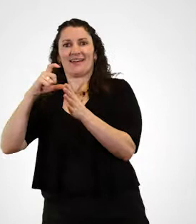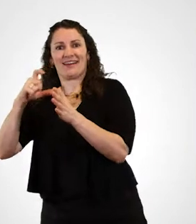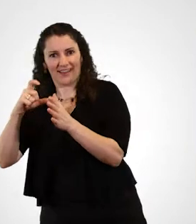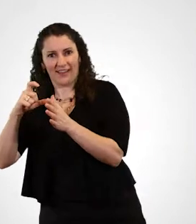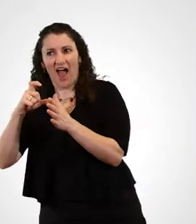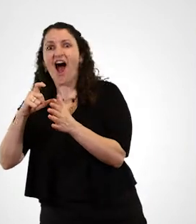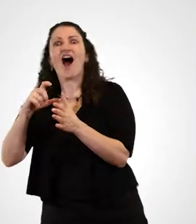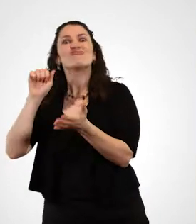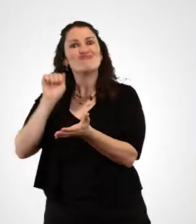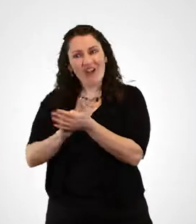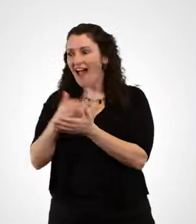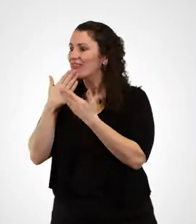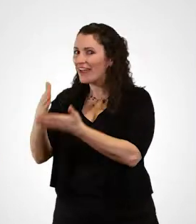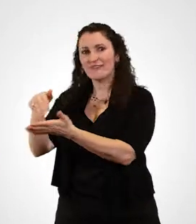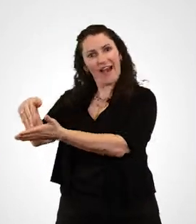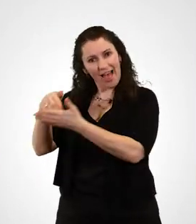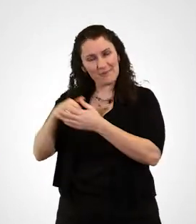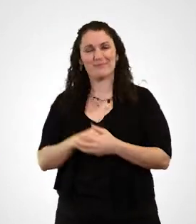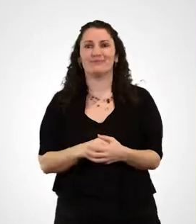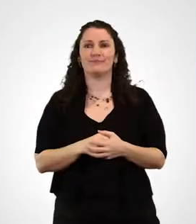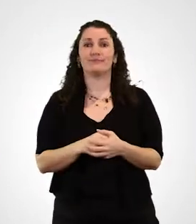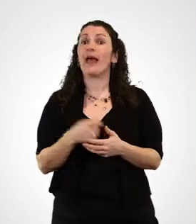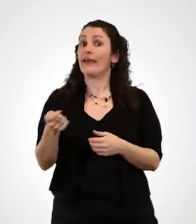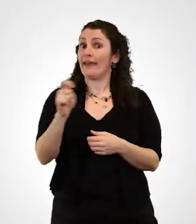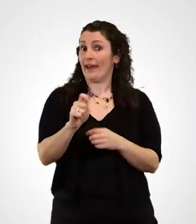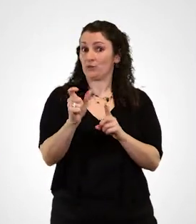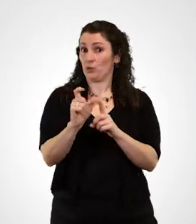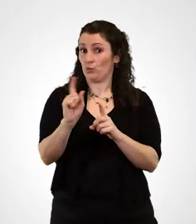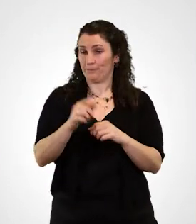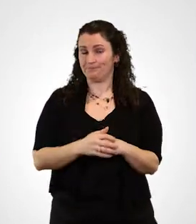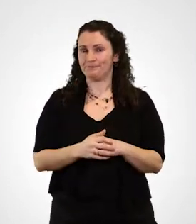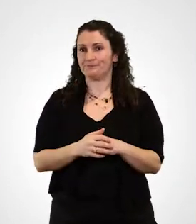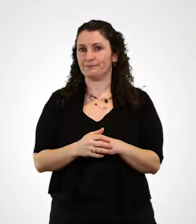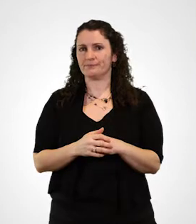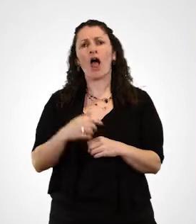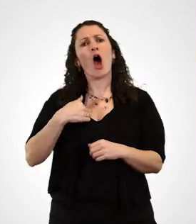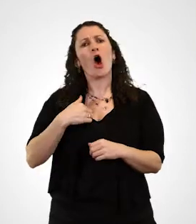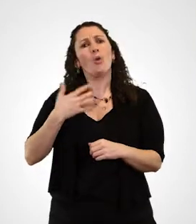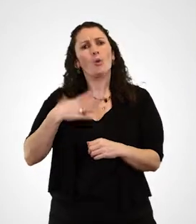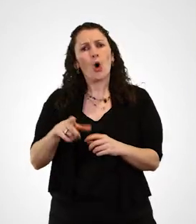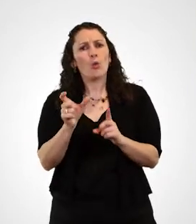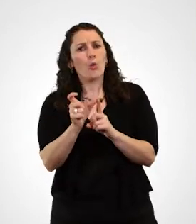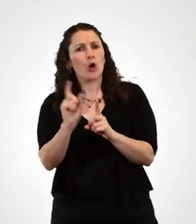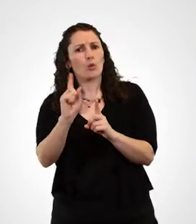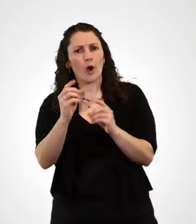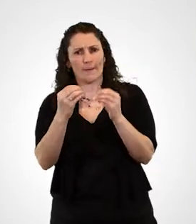I thought I had it. Okay, Amman, are you ready? I want to make "bake", so obviously -